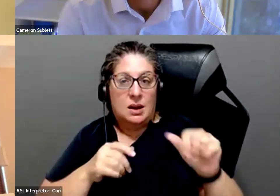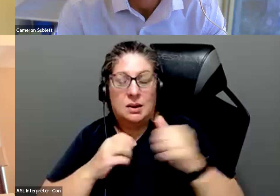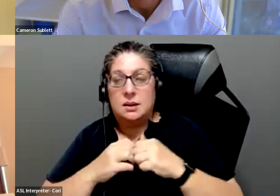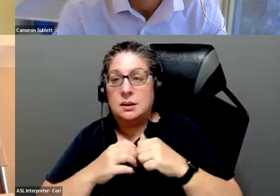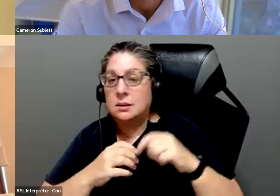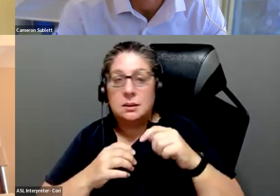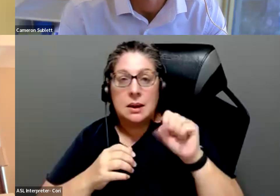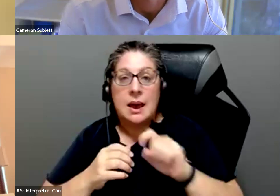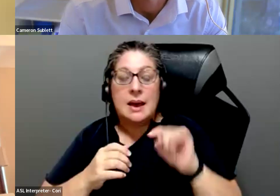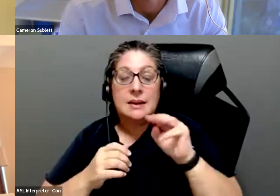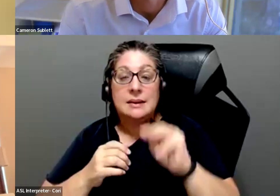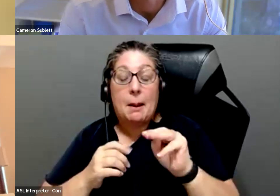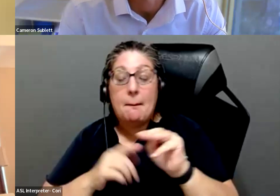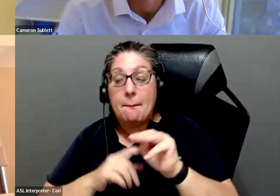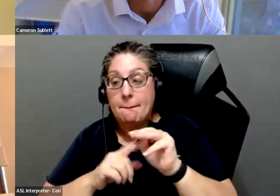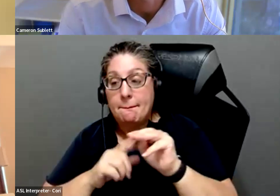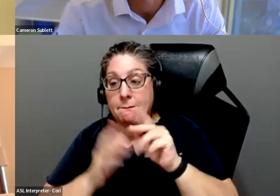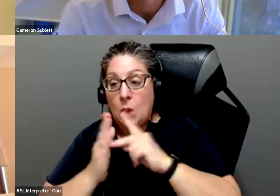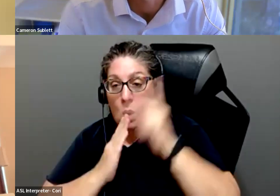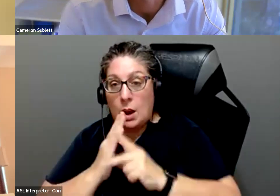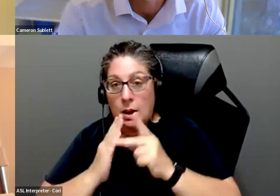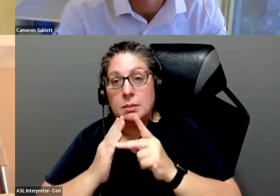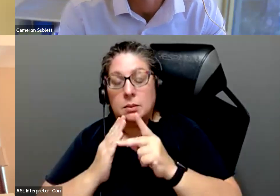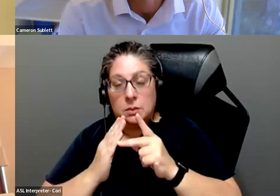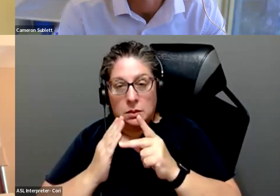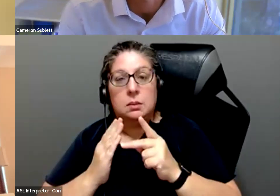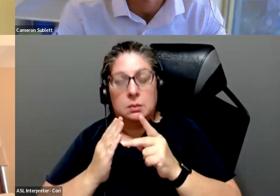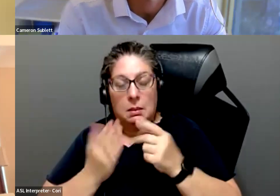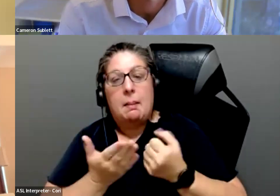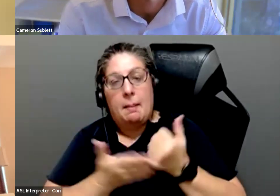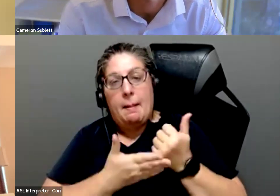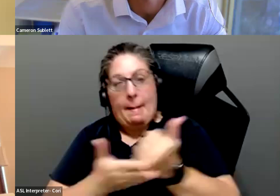S-STEM program has made a material difference in the lives in